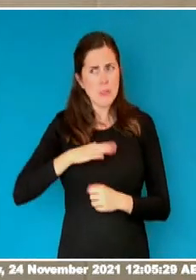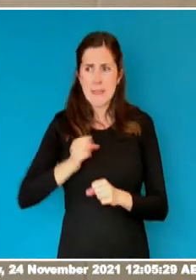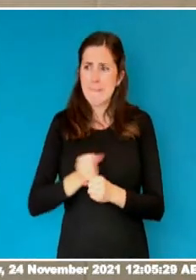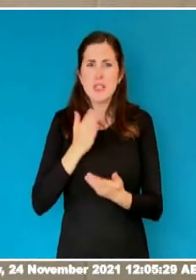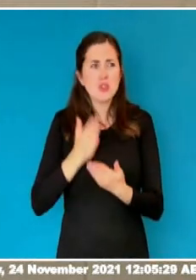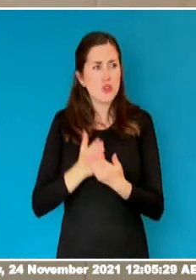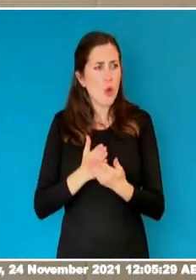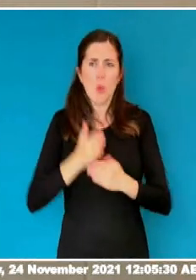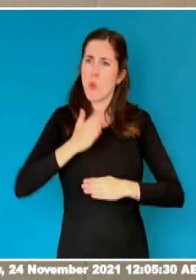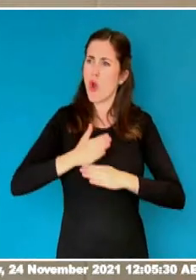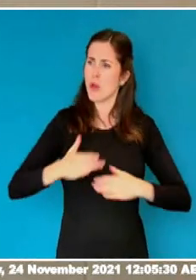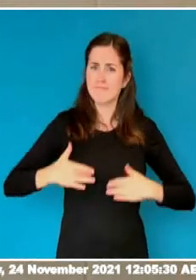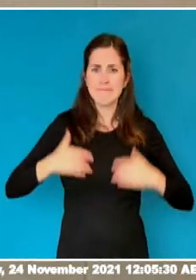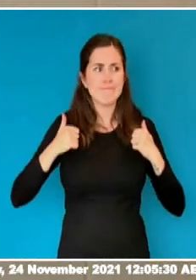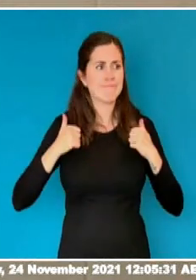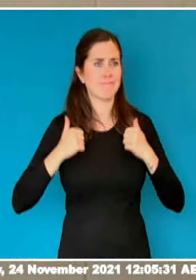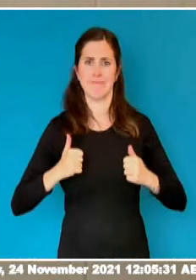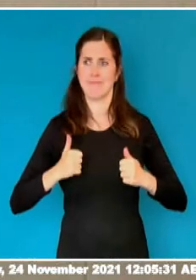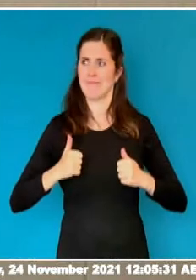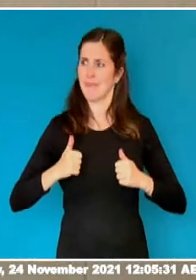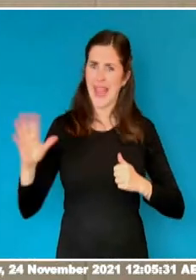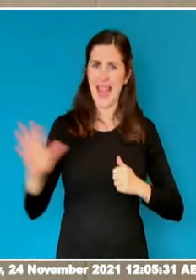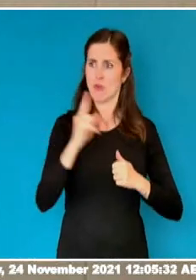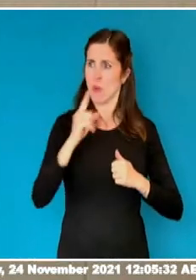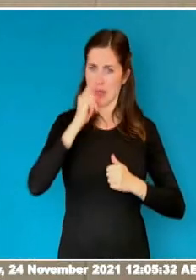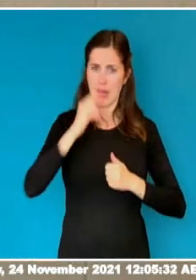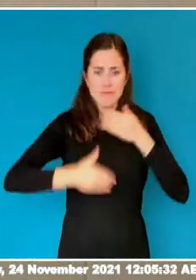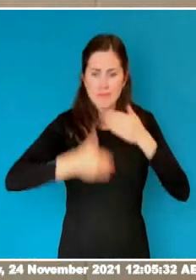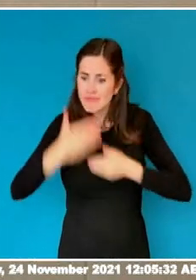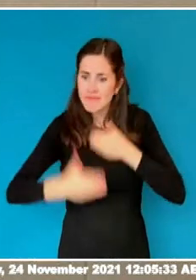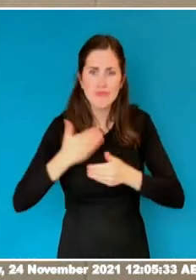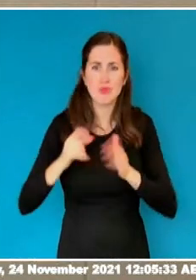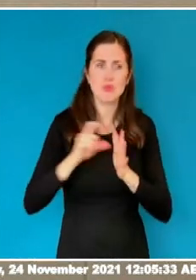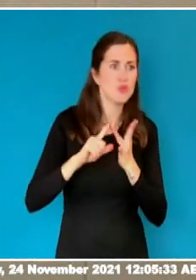everyone, and that everyone is able to fulfil and, you know, really bring their best